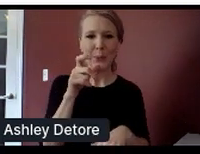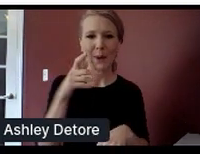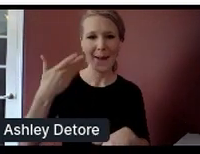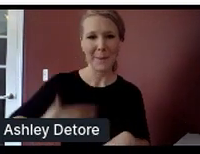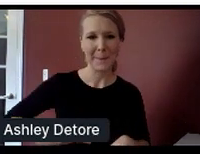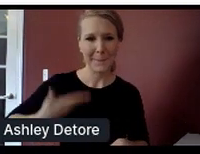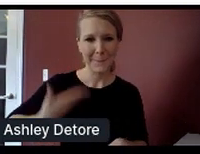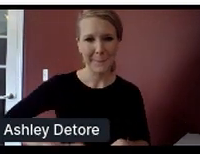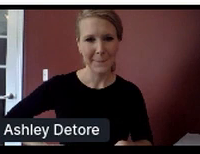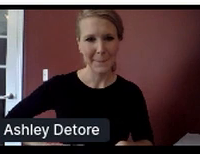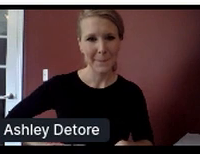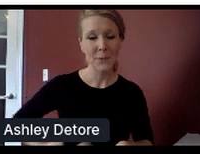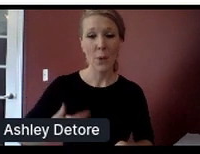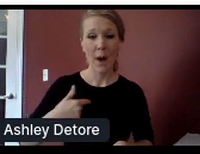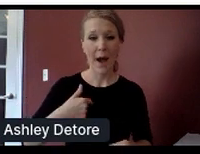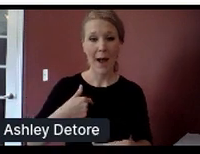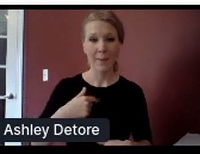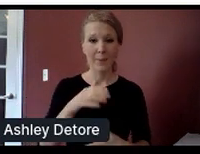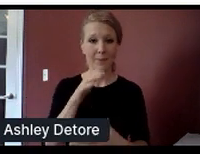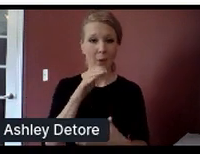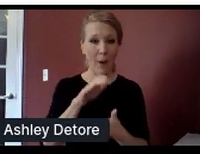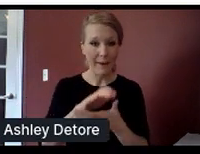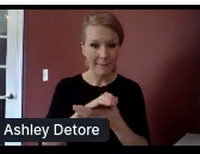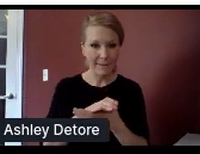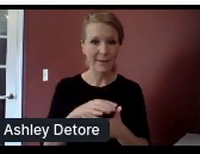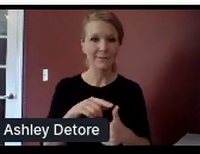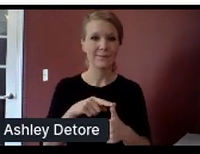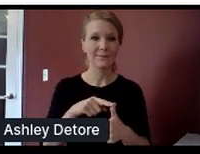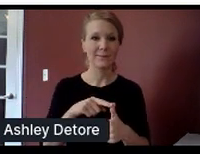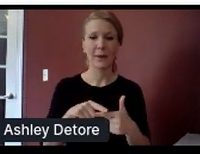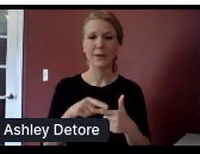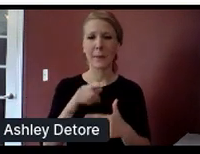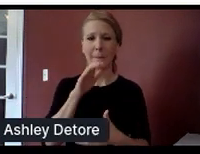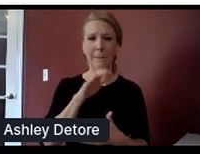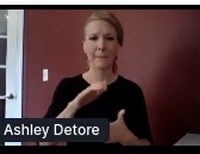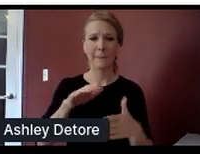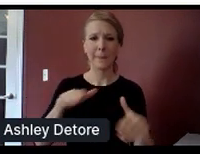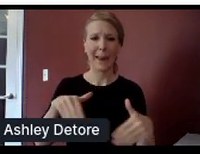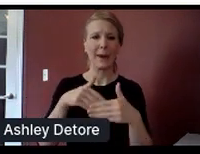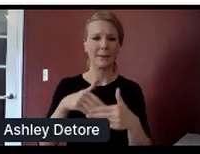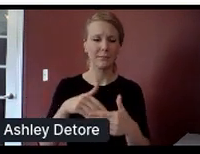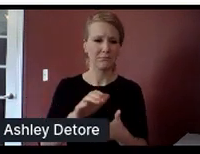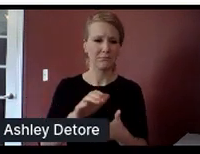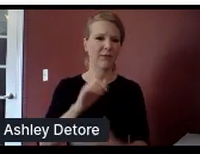So I'm a wife. I've been married for 25 years.